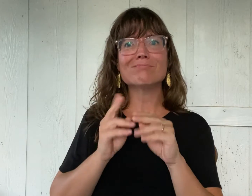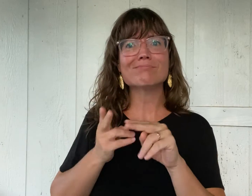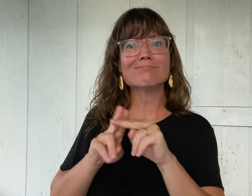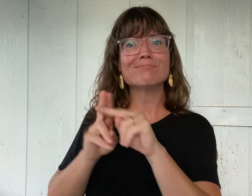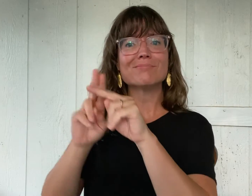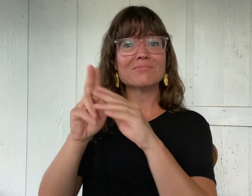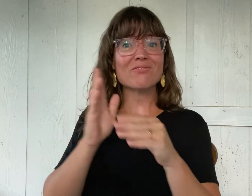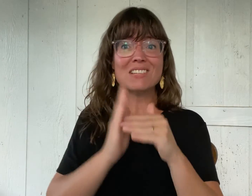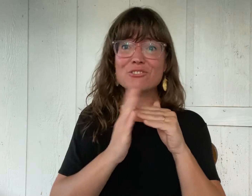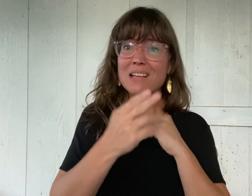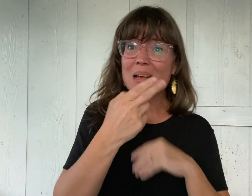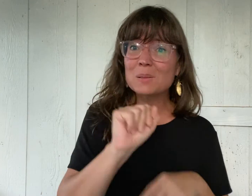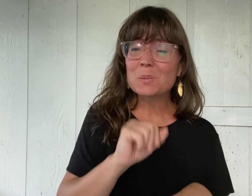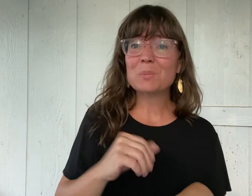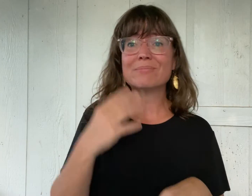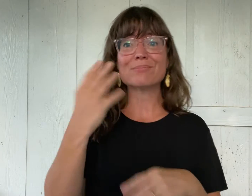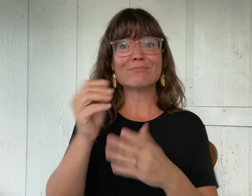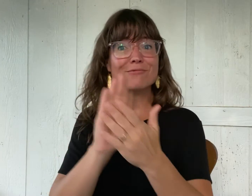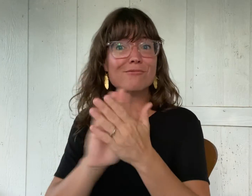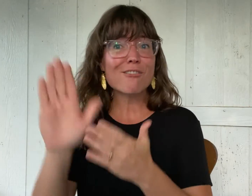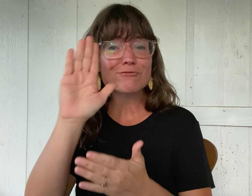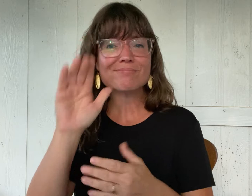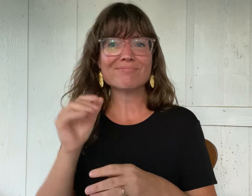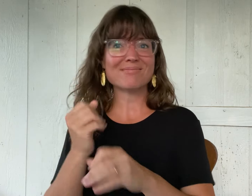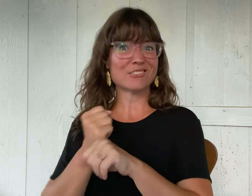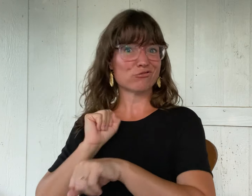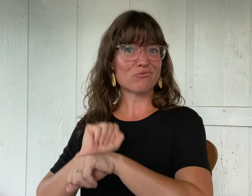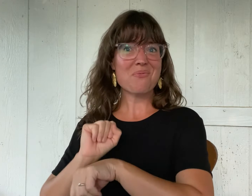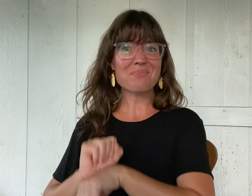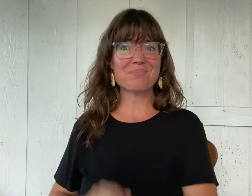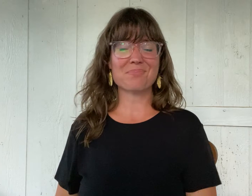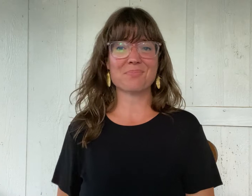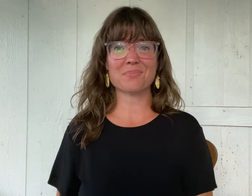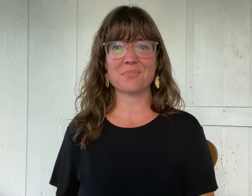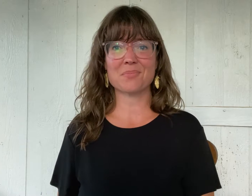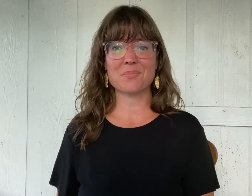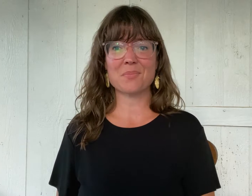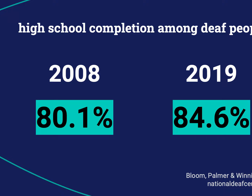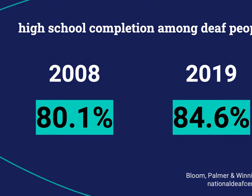More deaf people are completing high school and college degrees as well as getting jobs.